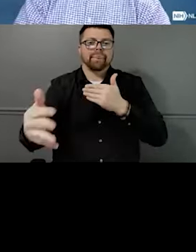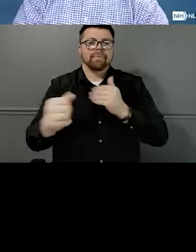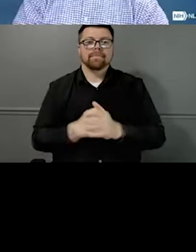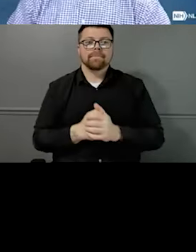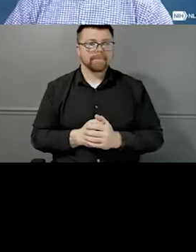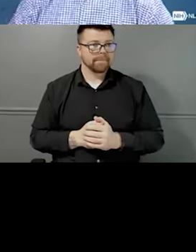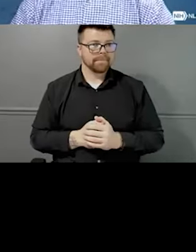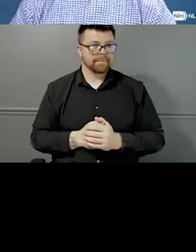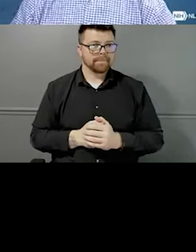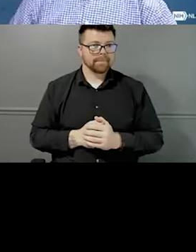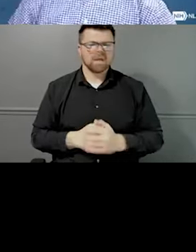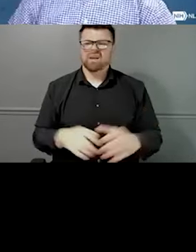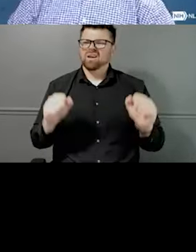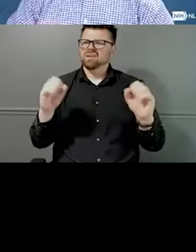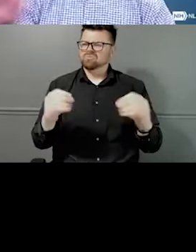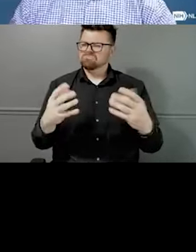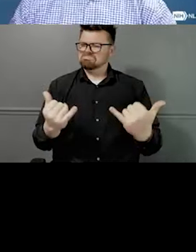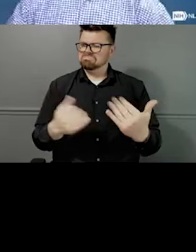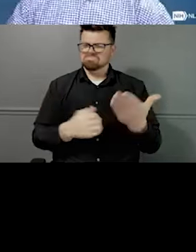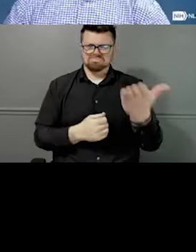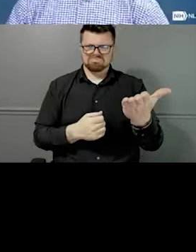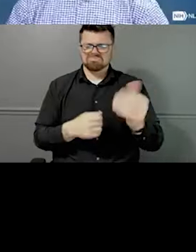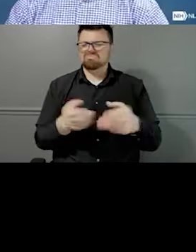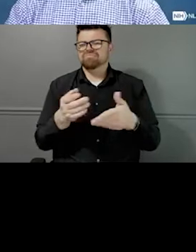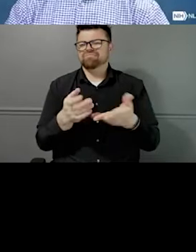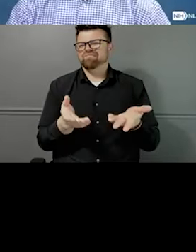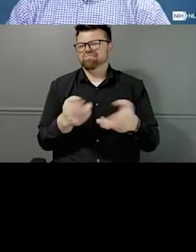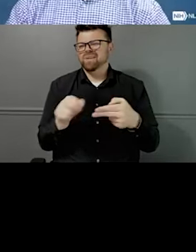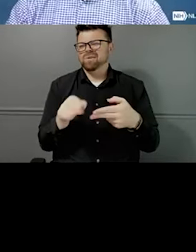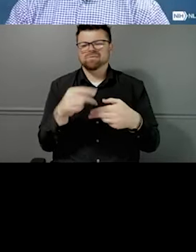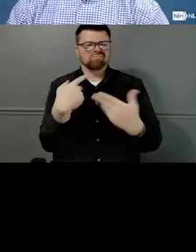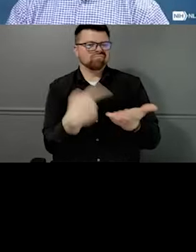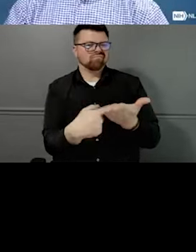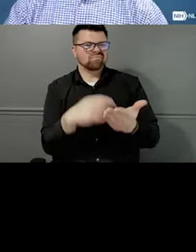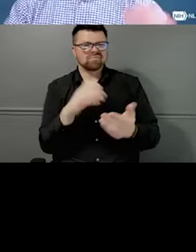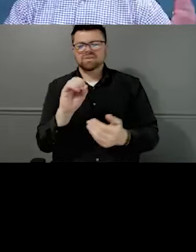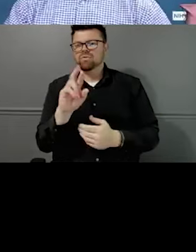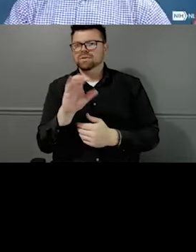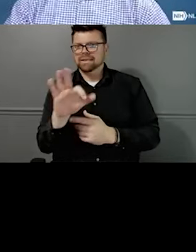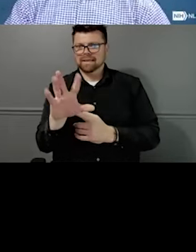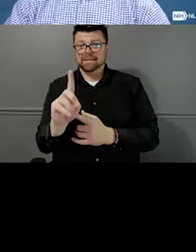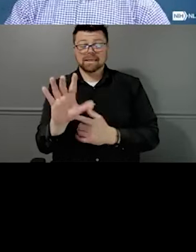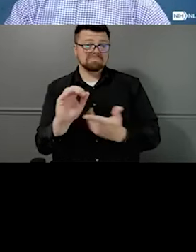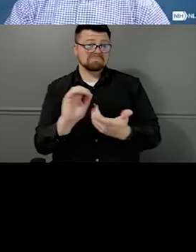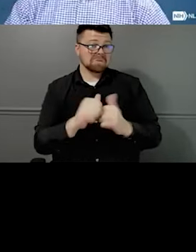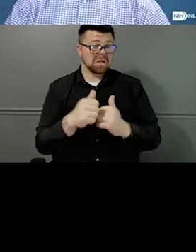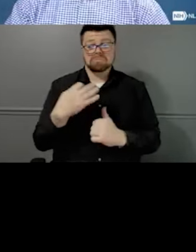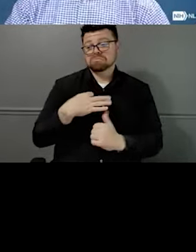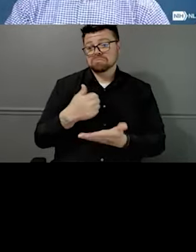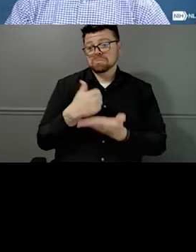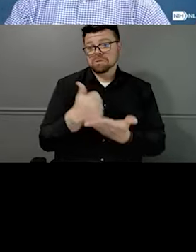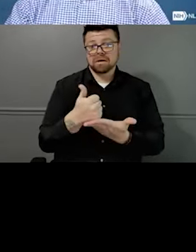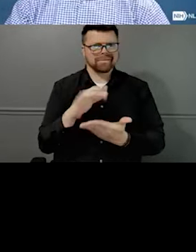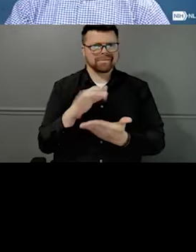I'm going to briefly cover ORCID and how that can help ORCID is very handy profile system.